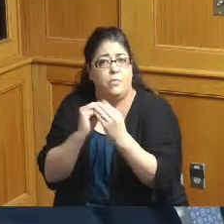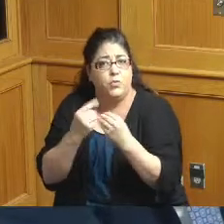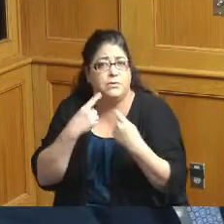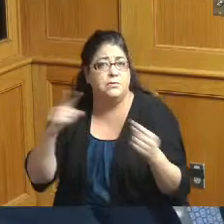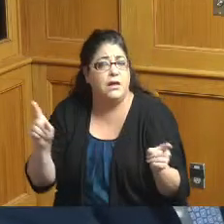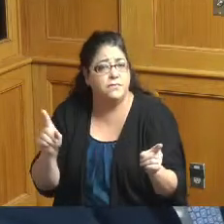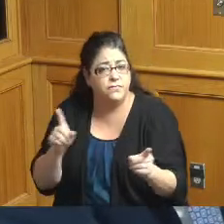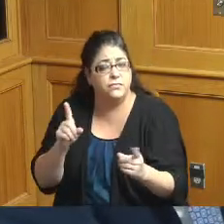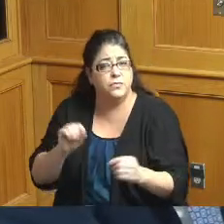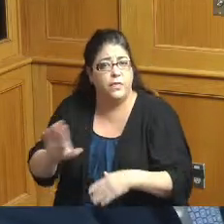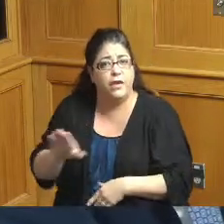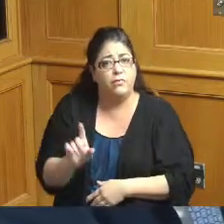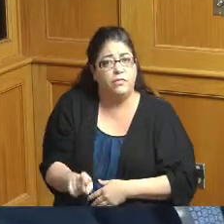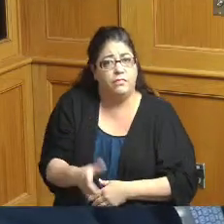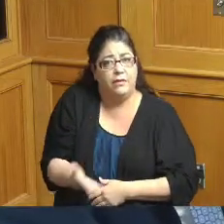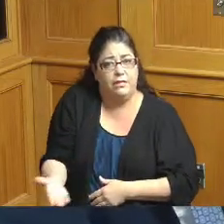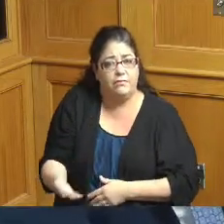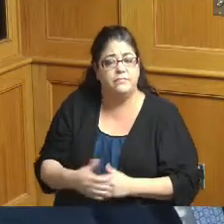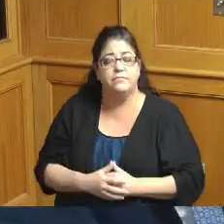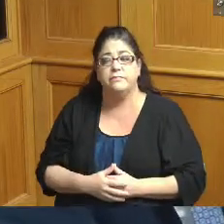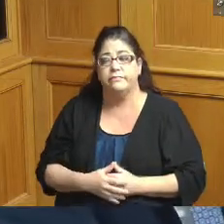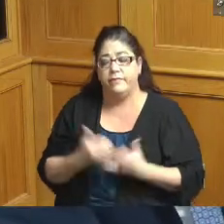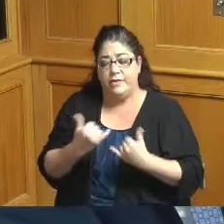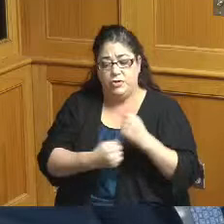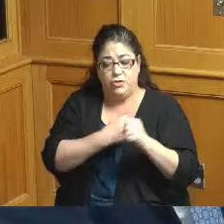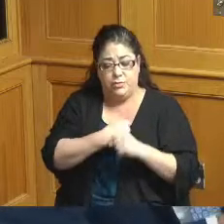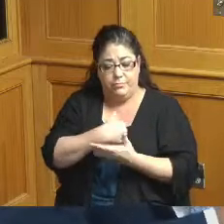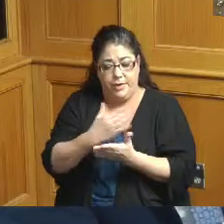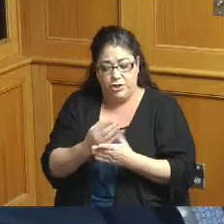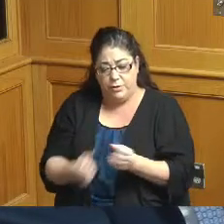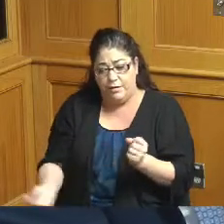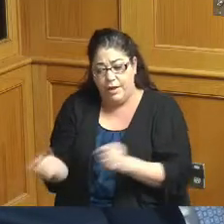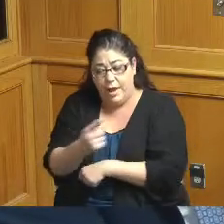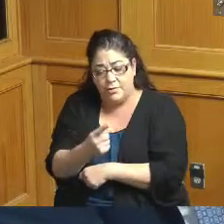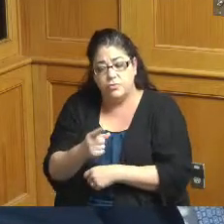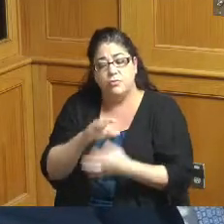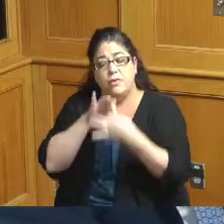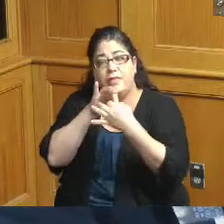some of the adjustments in our budget over this year and next relate directly to this goal of